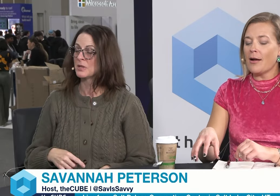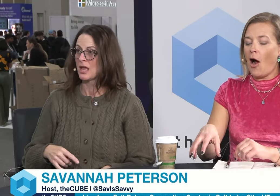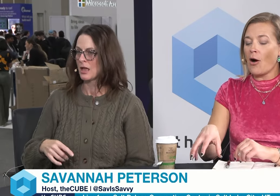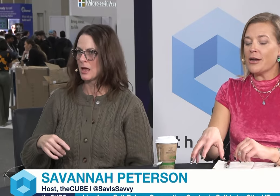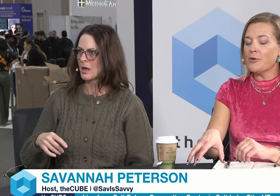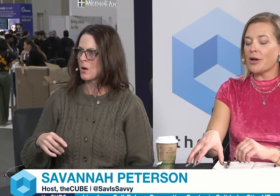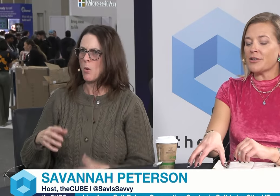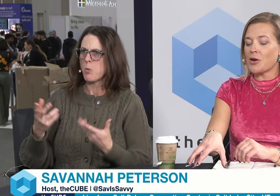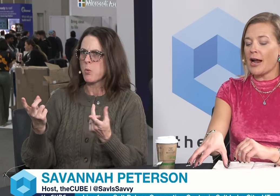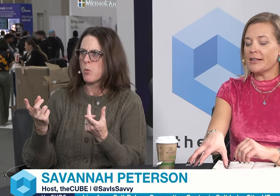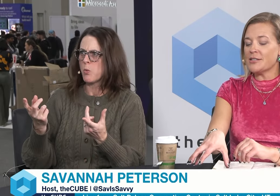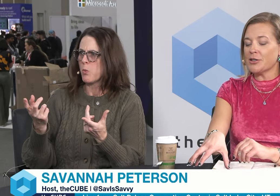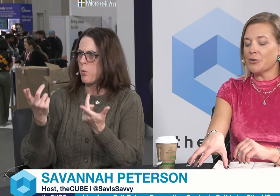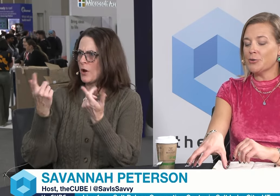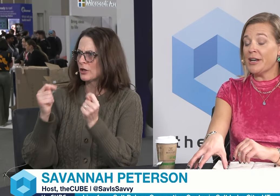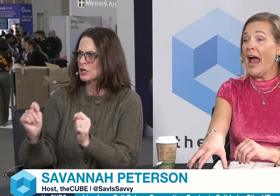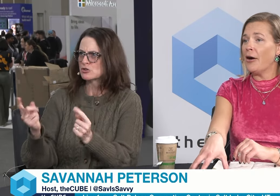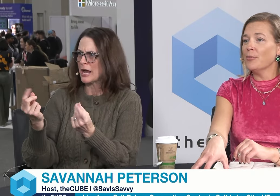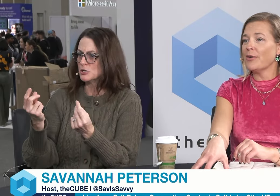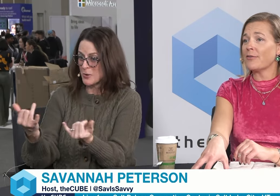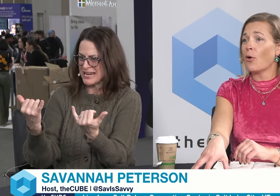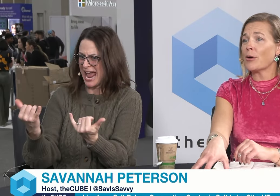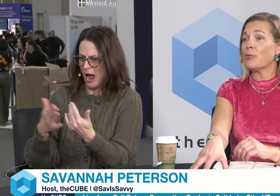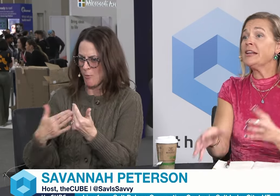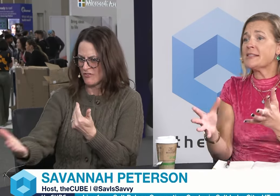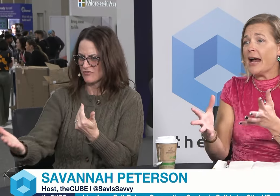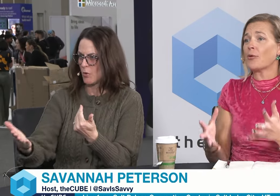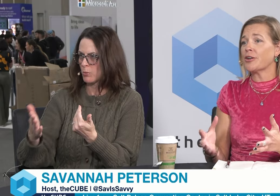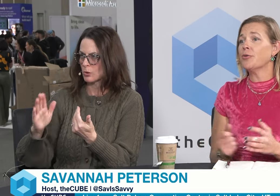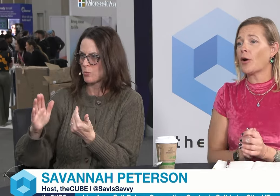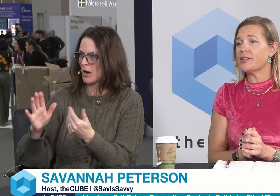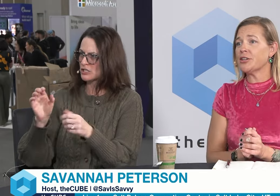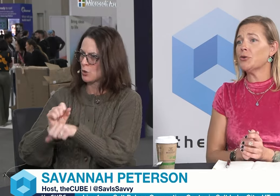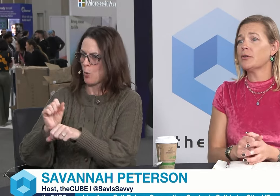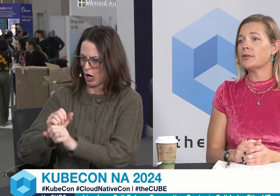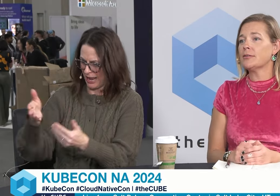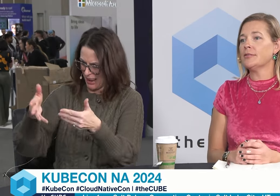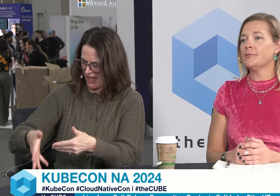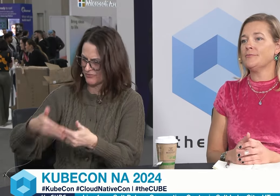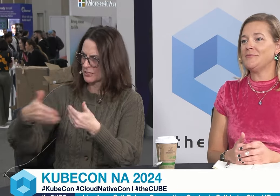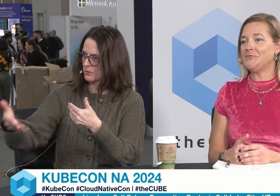What are you going to try and do now moving forward? What is that work you want to do? So